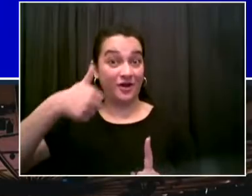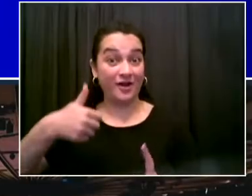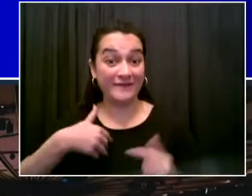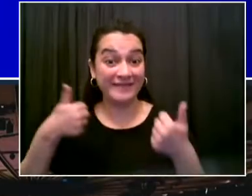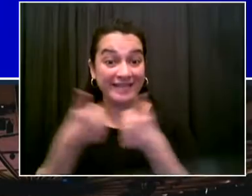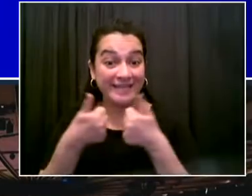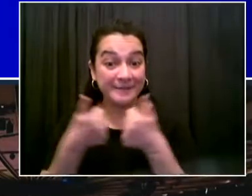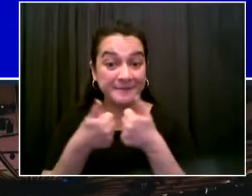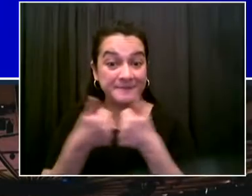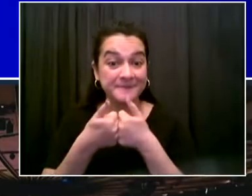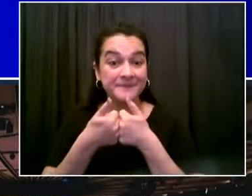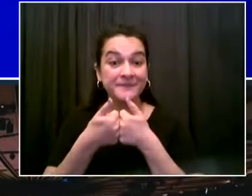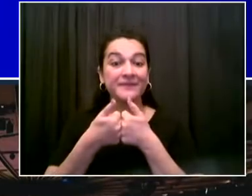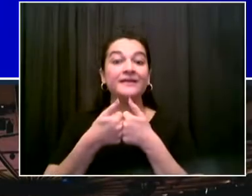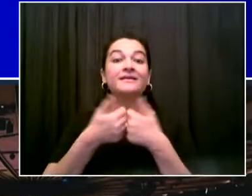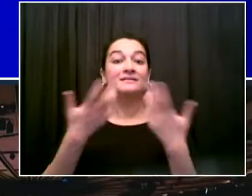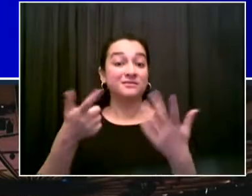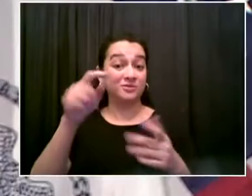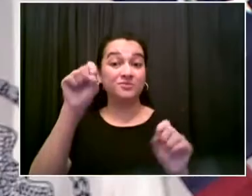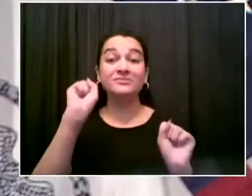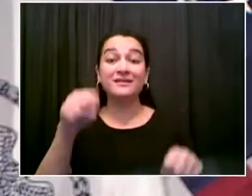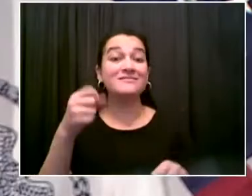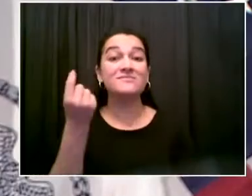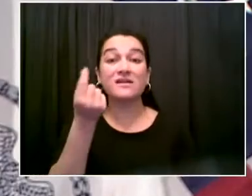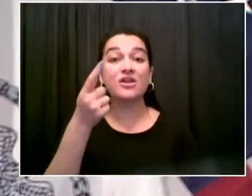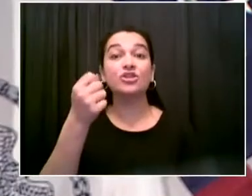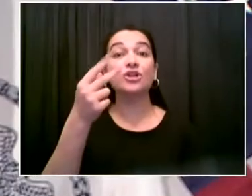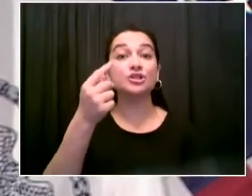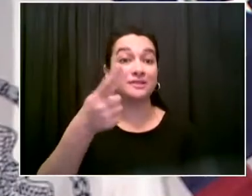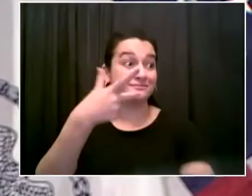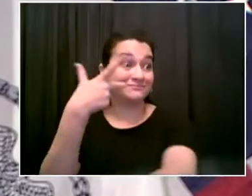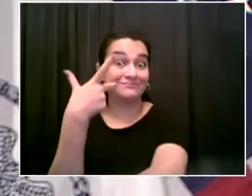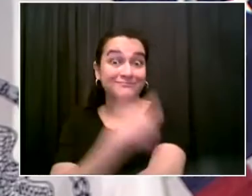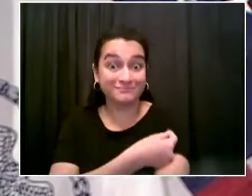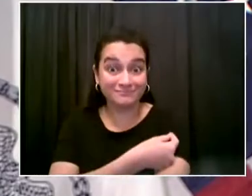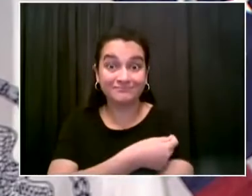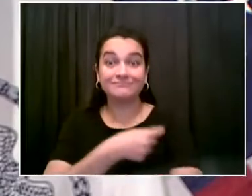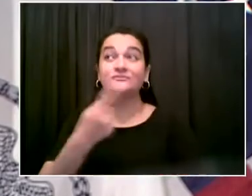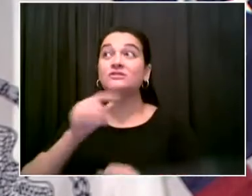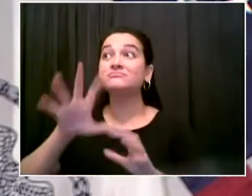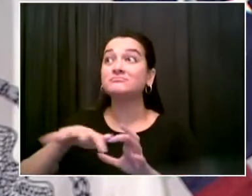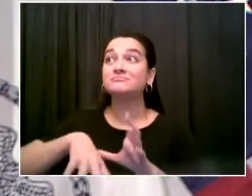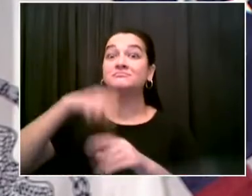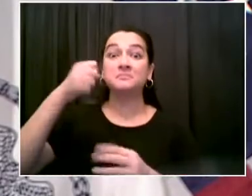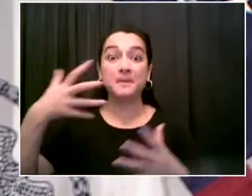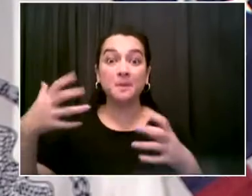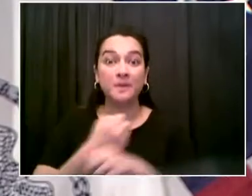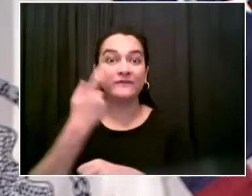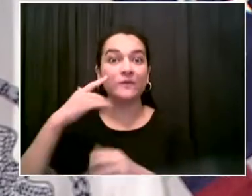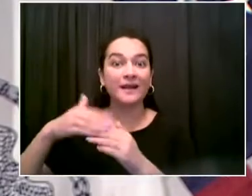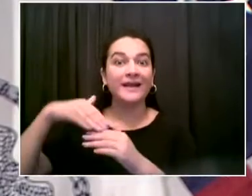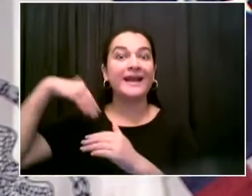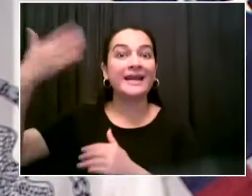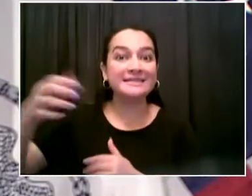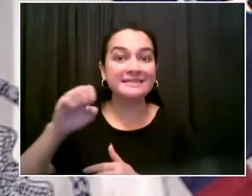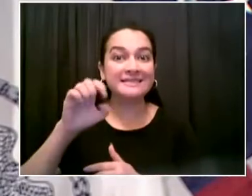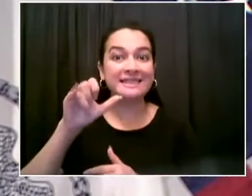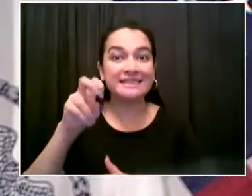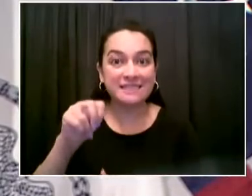CLYDE FRAZIER, JOHN STARKS, KNICKS CITY